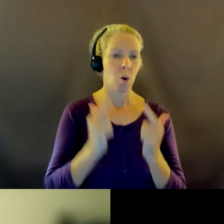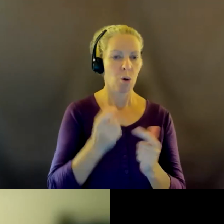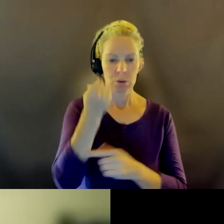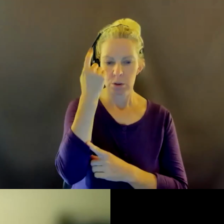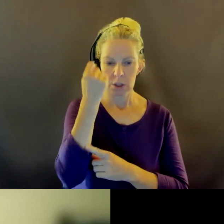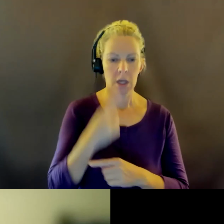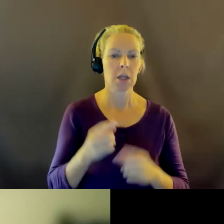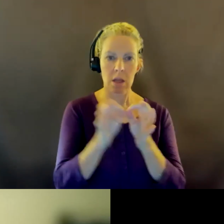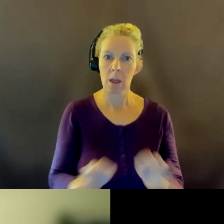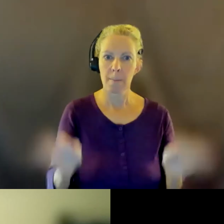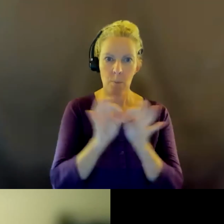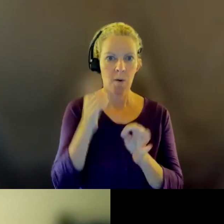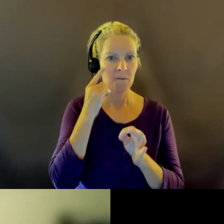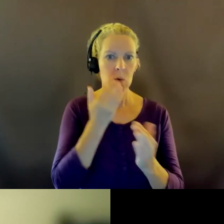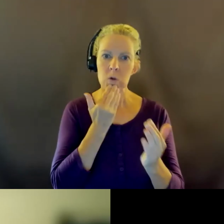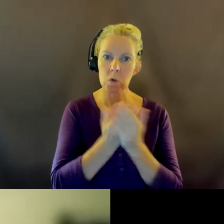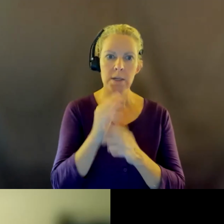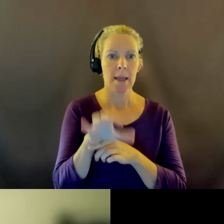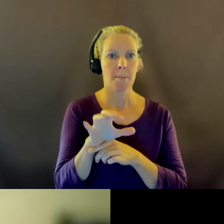is valuable if you are presenting.